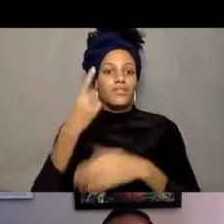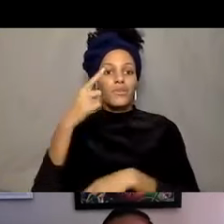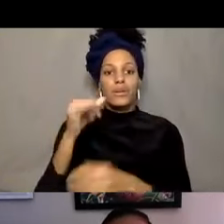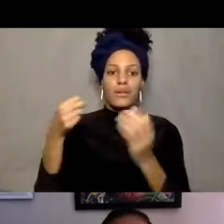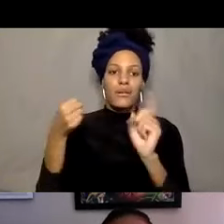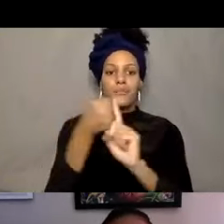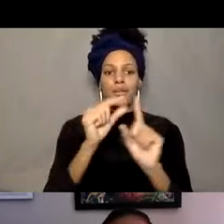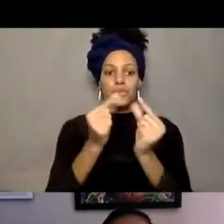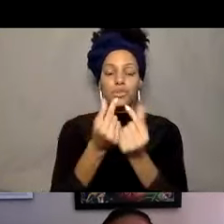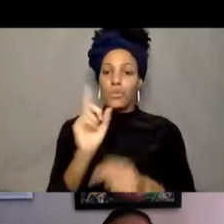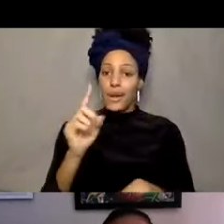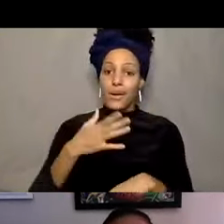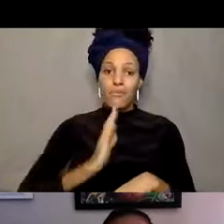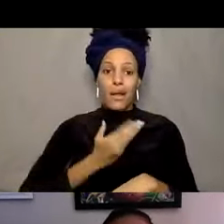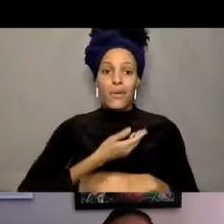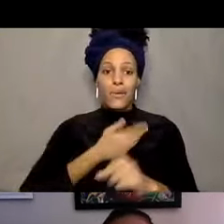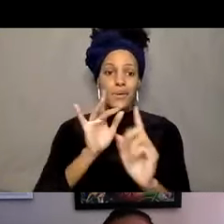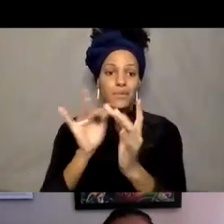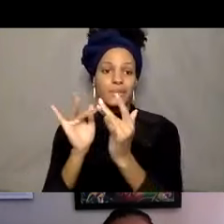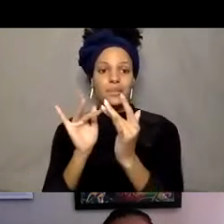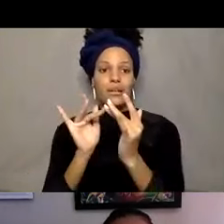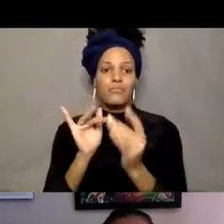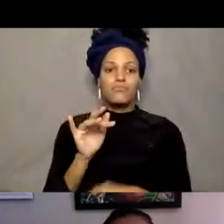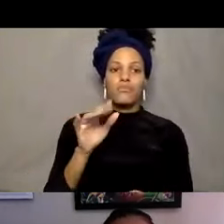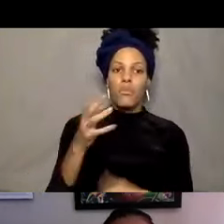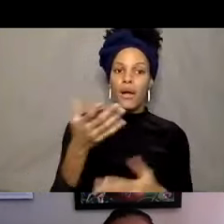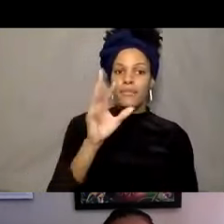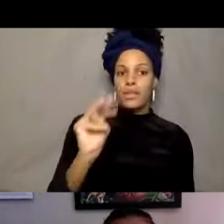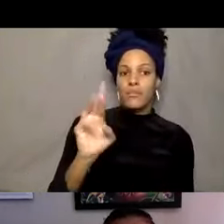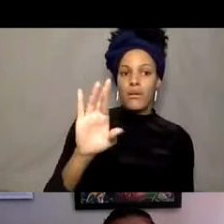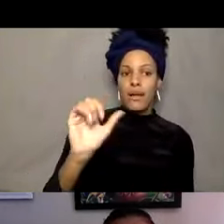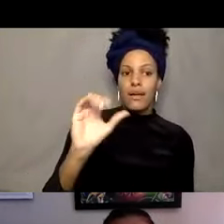And this is mrac.org/grants/arts-impact-groups.